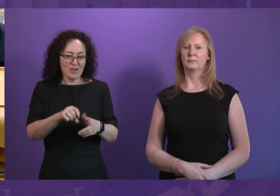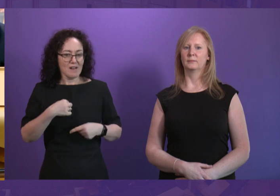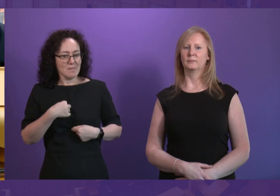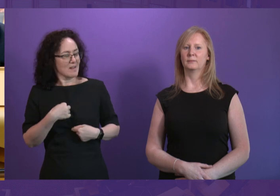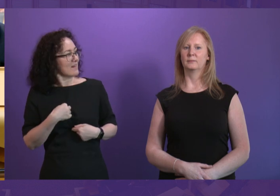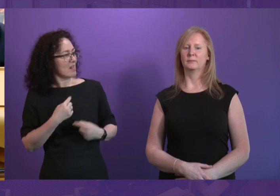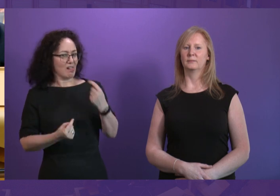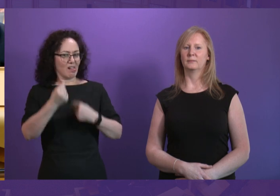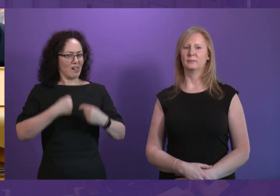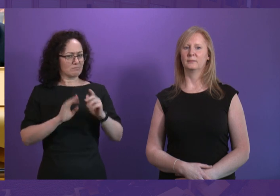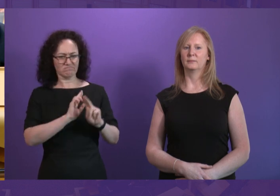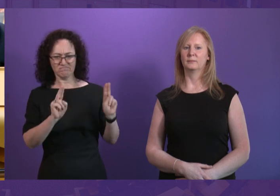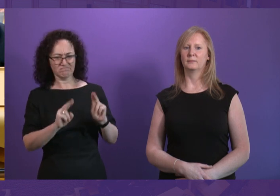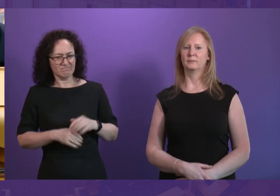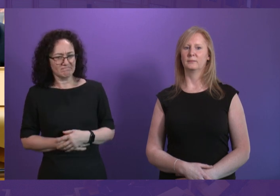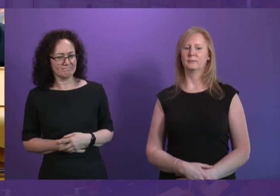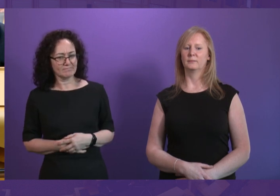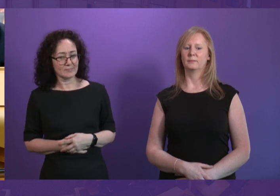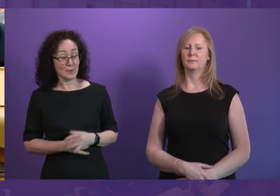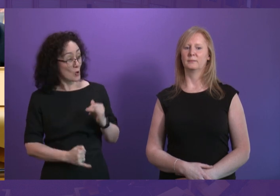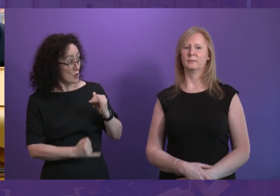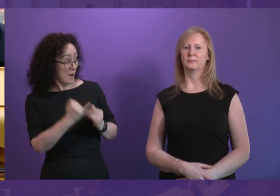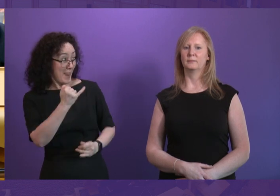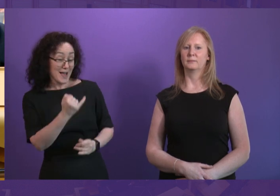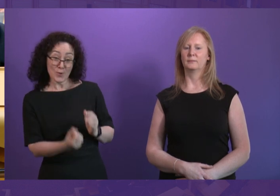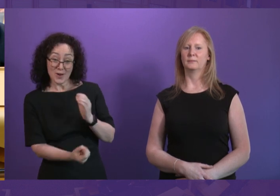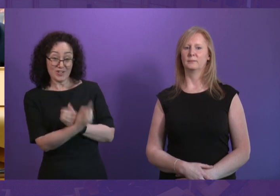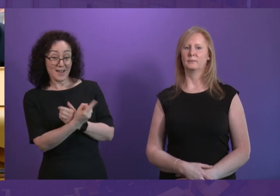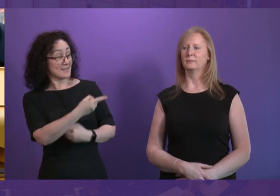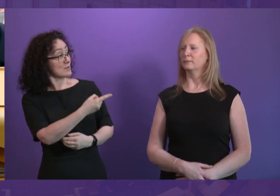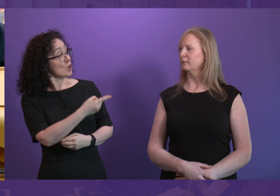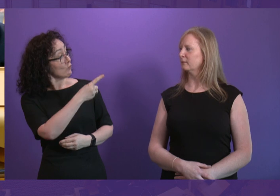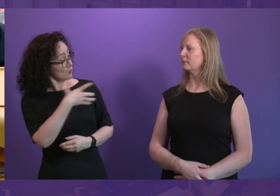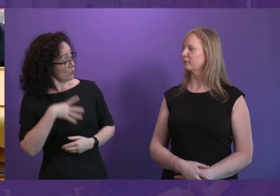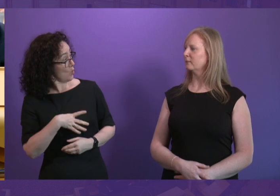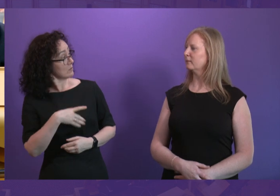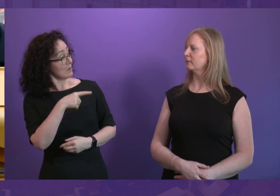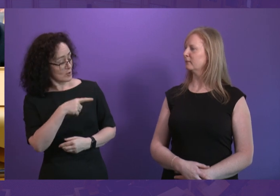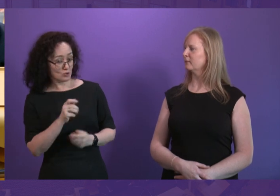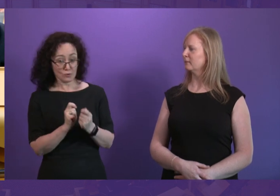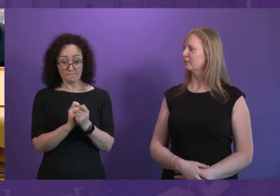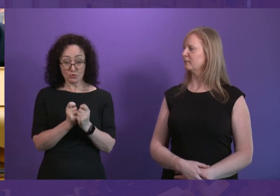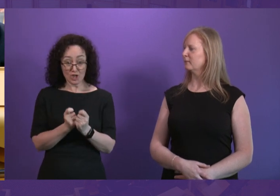I give Richard Leonard one last chance. If he wants us to spend more on local government,